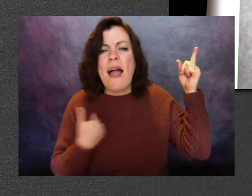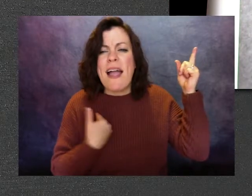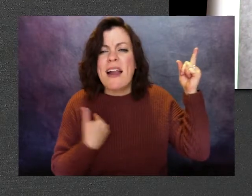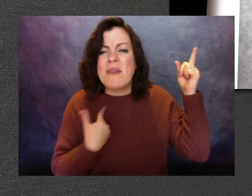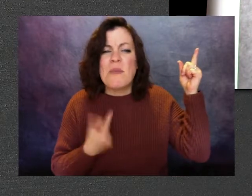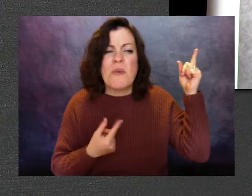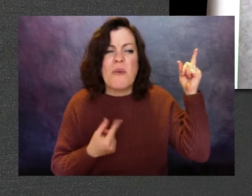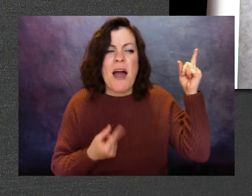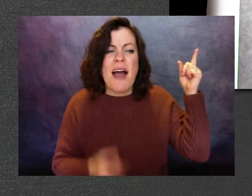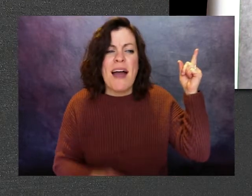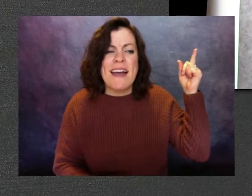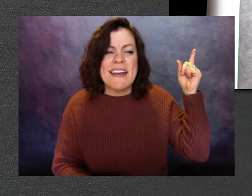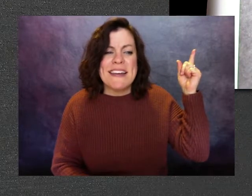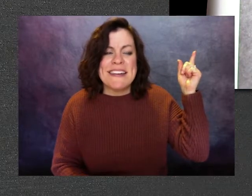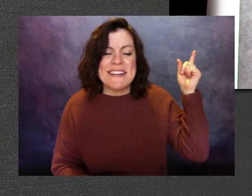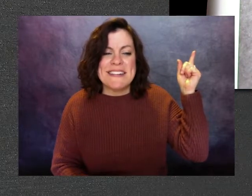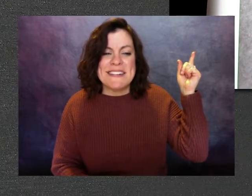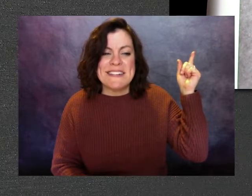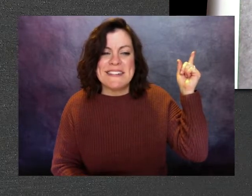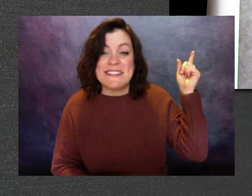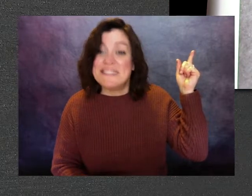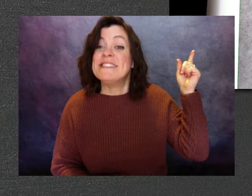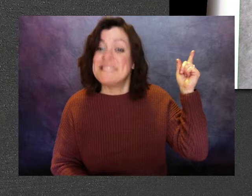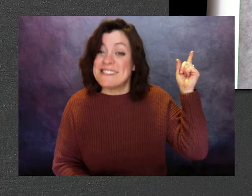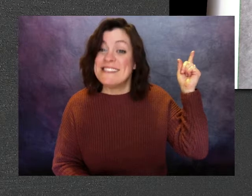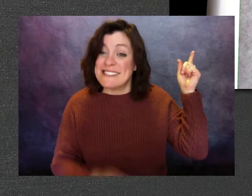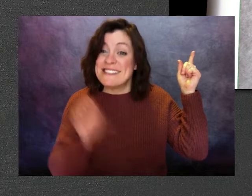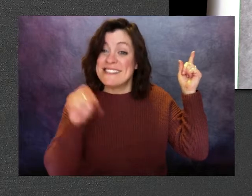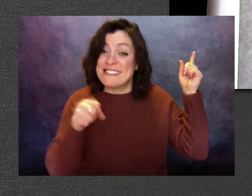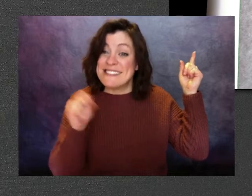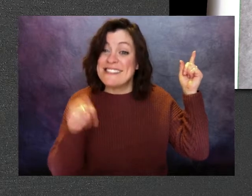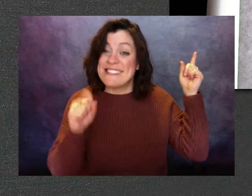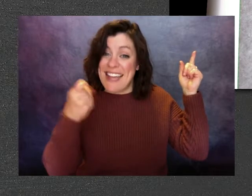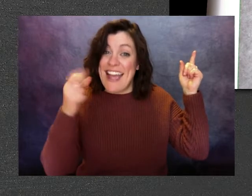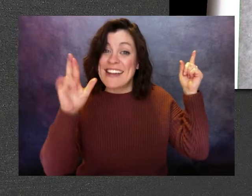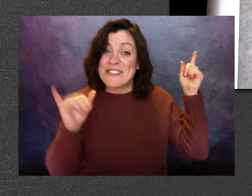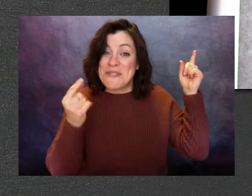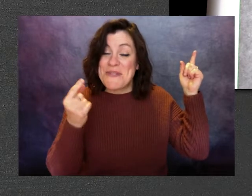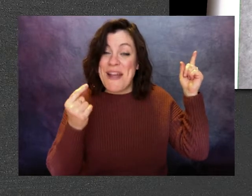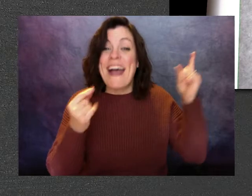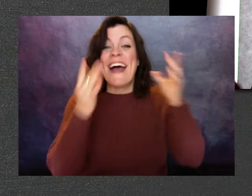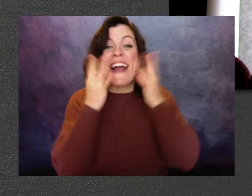What do you think? Yeah this is a X-ray of a cat.